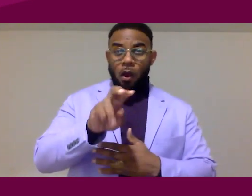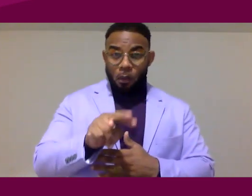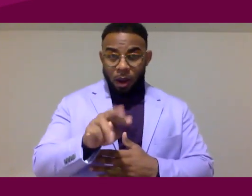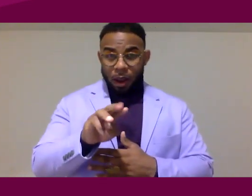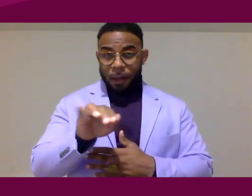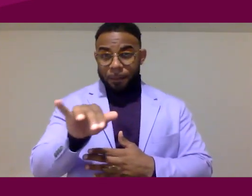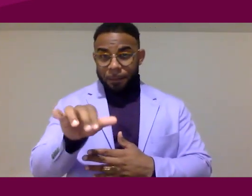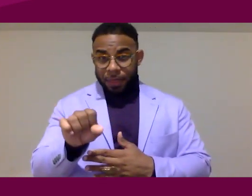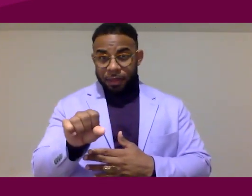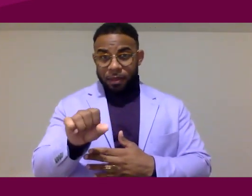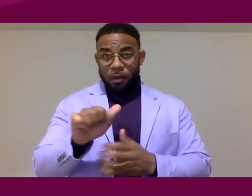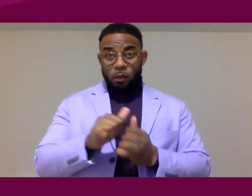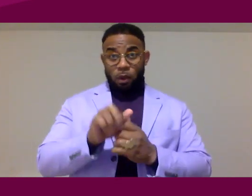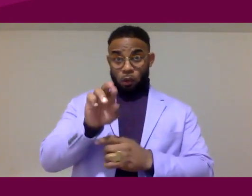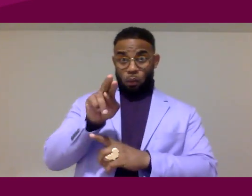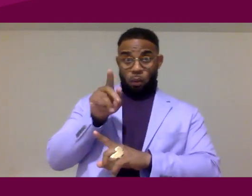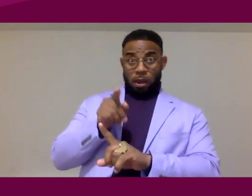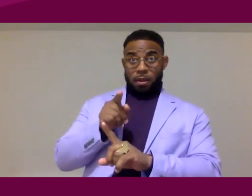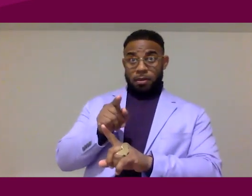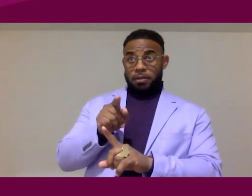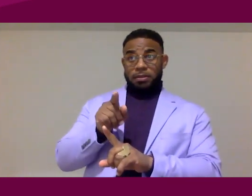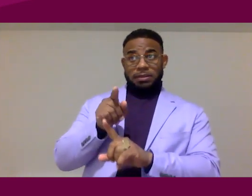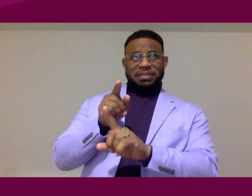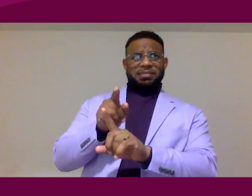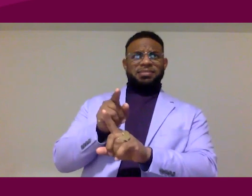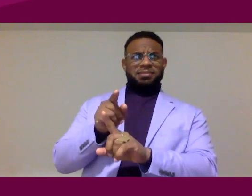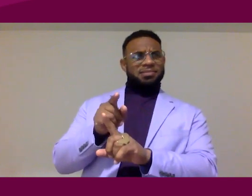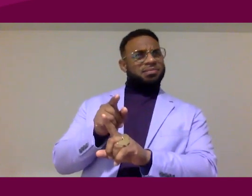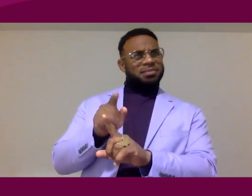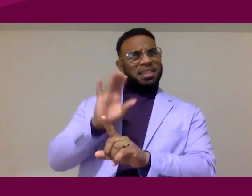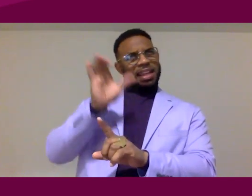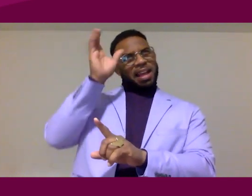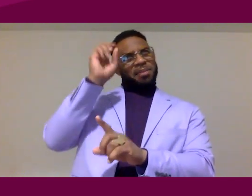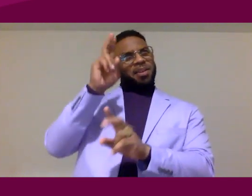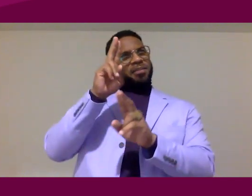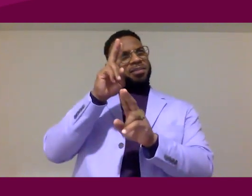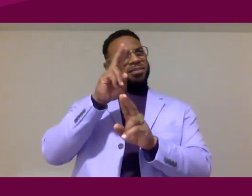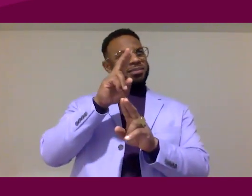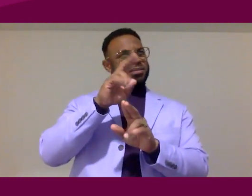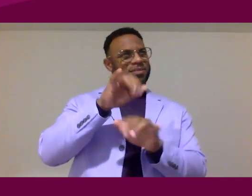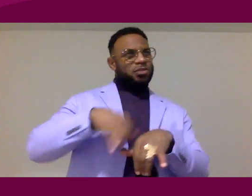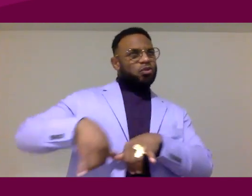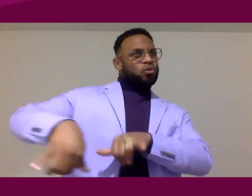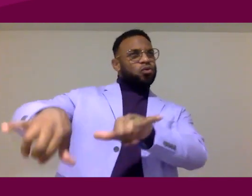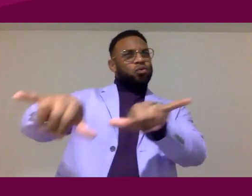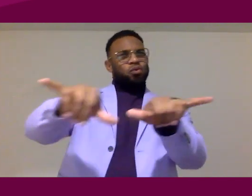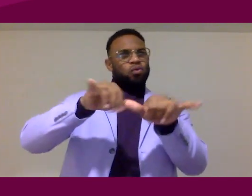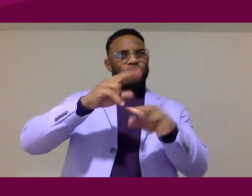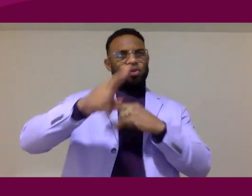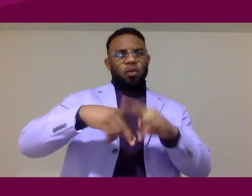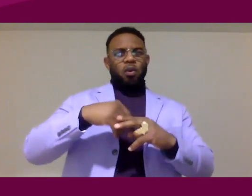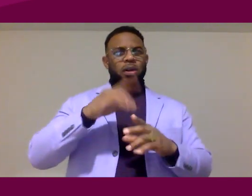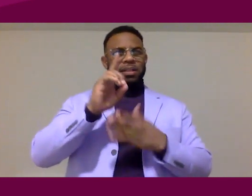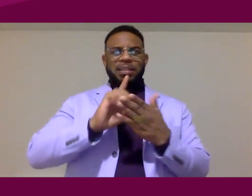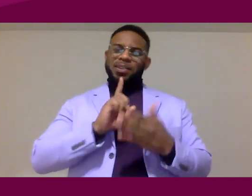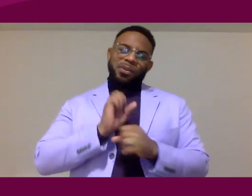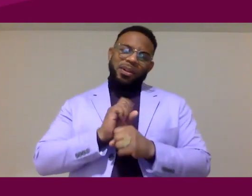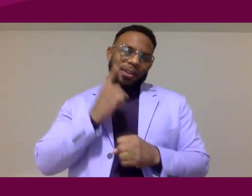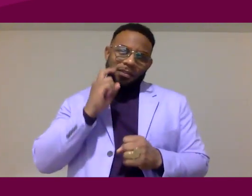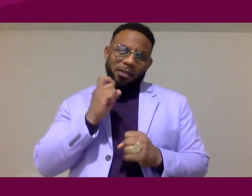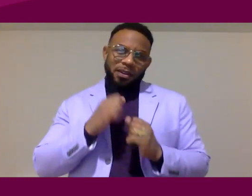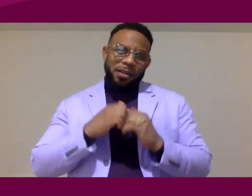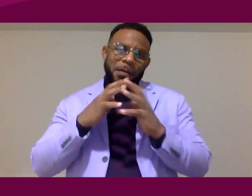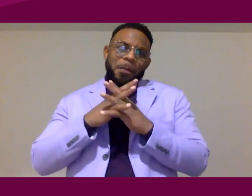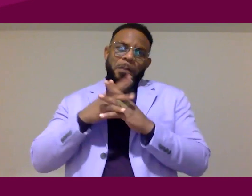And with Ron, the concept of universal design was originally just for the built environment.